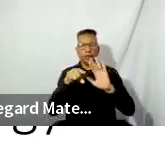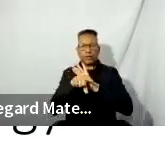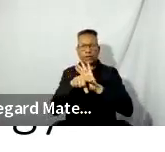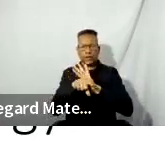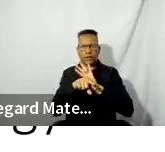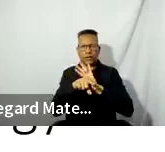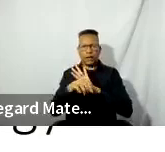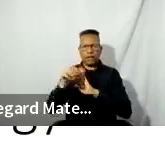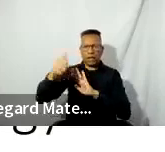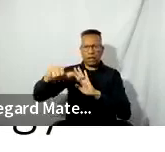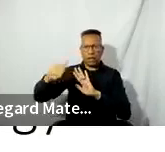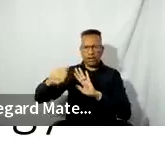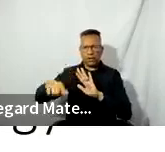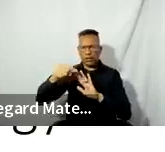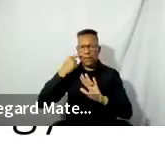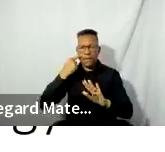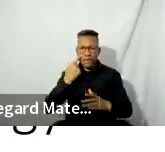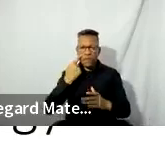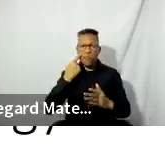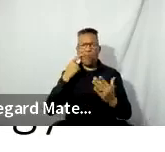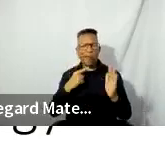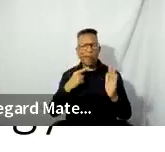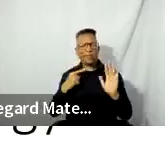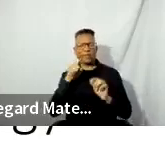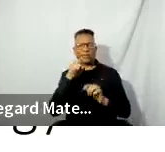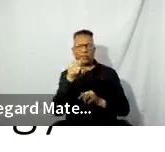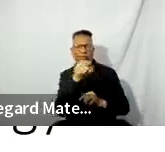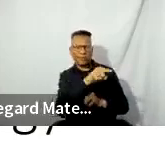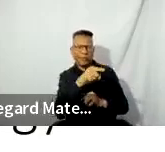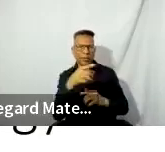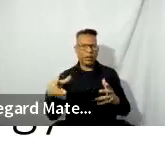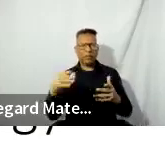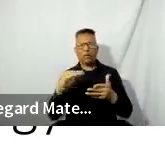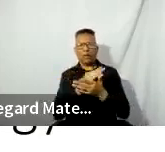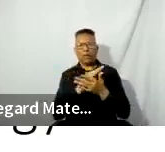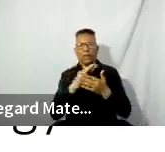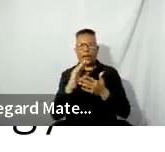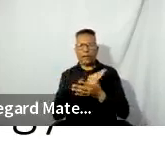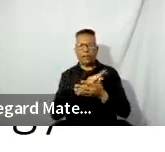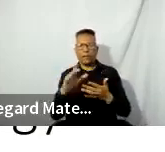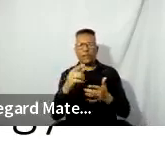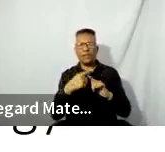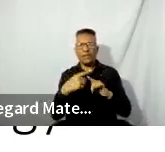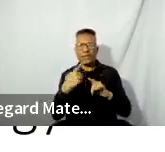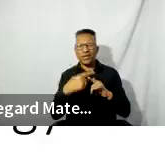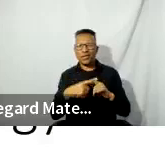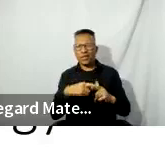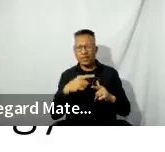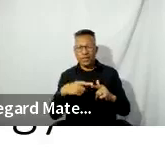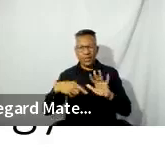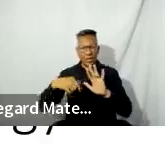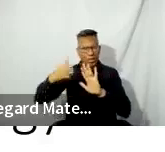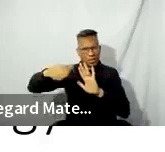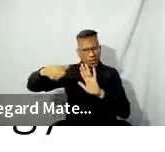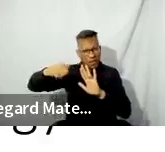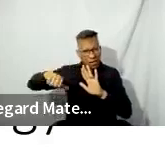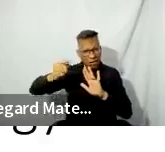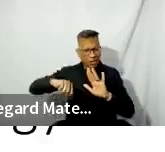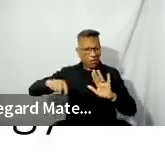the pointing, the pointing, pointing, the pointing gesture re, and and that and and that therefore that that analysis that analysis of pointing has